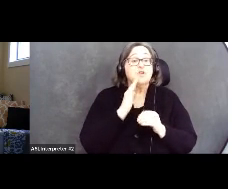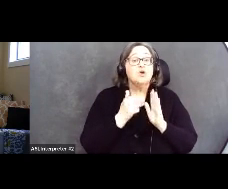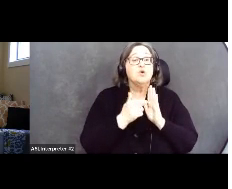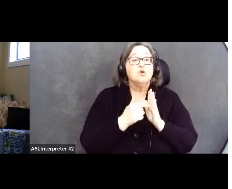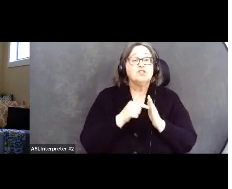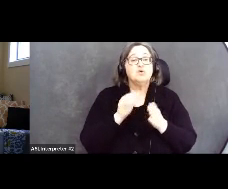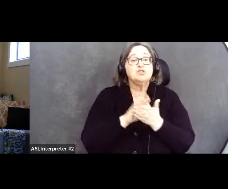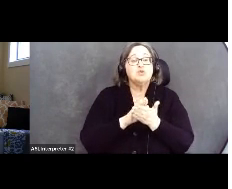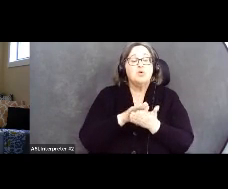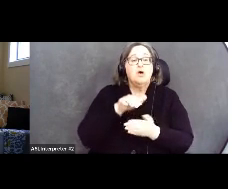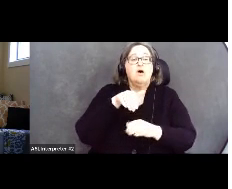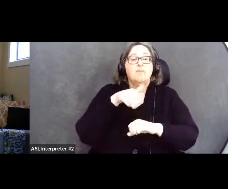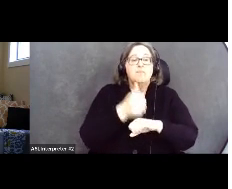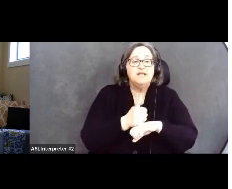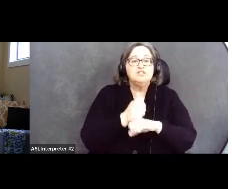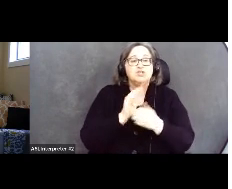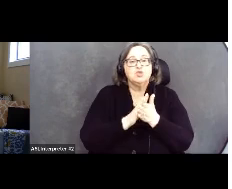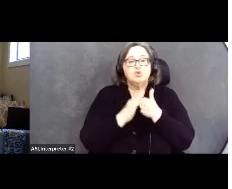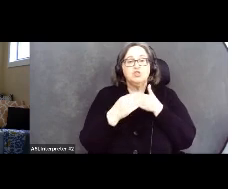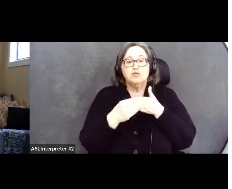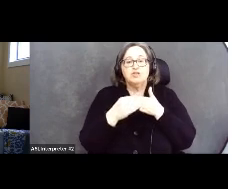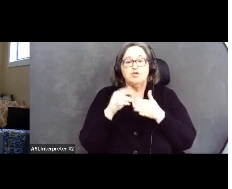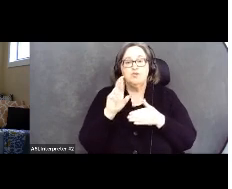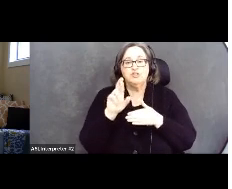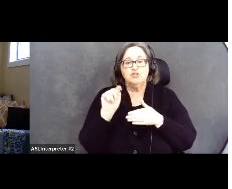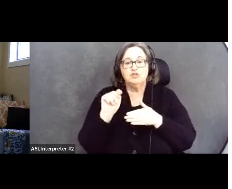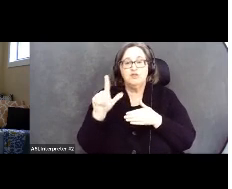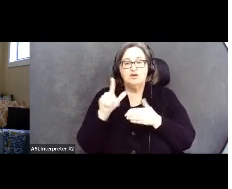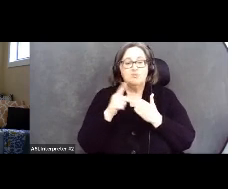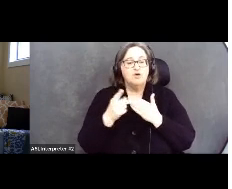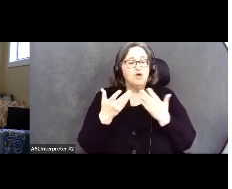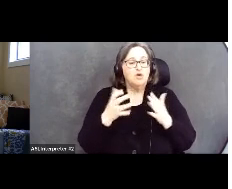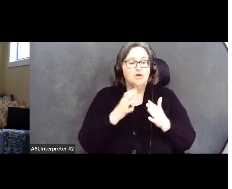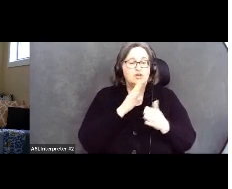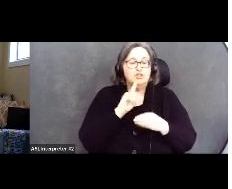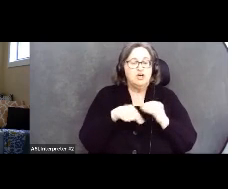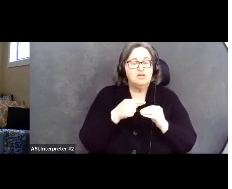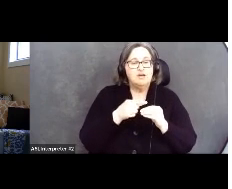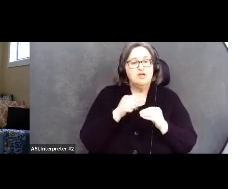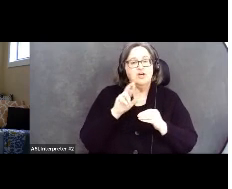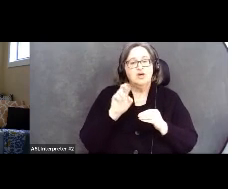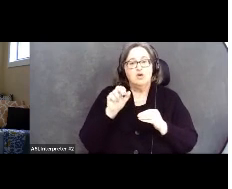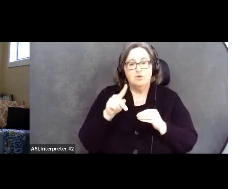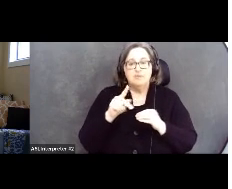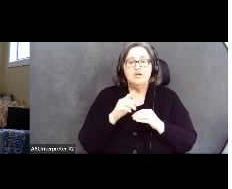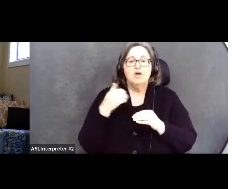and school directed return to learn program. We have talked about REAP having general education